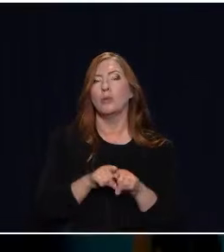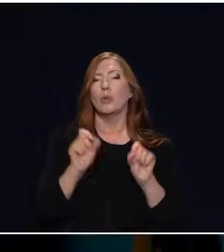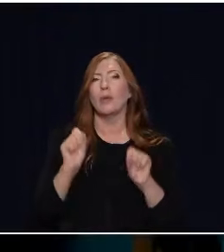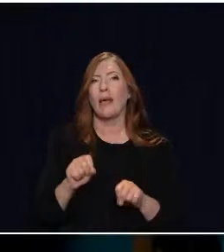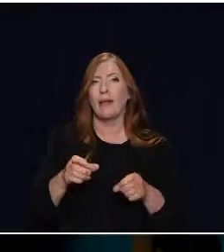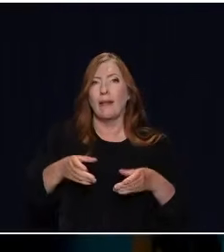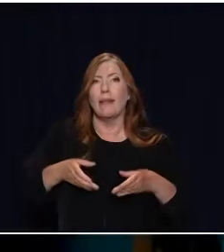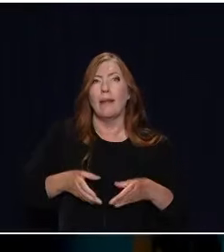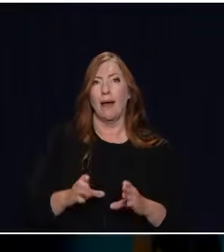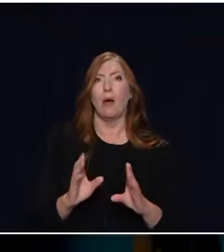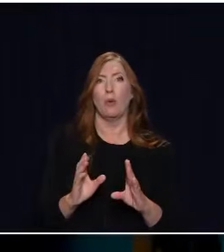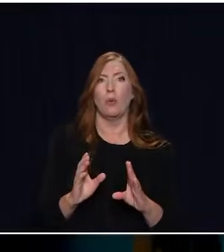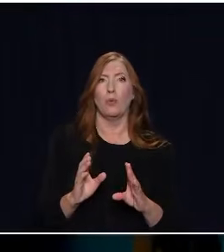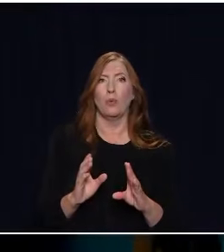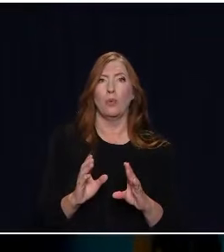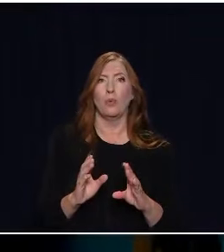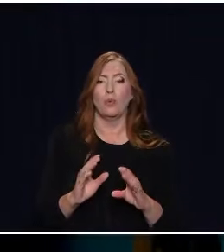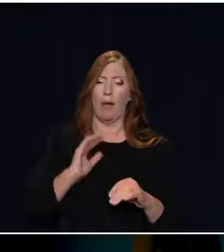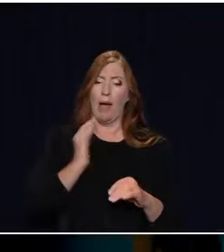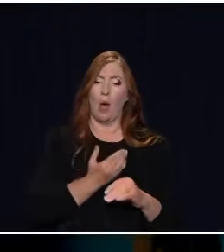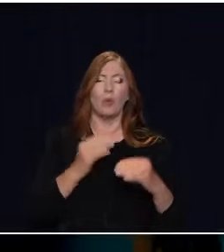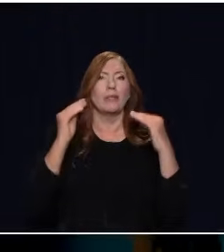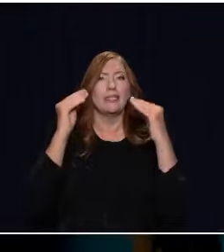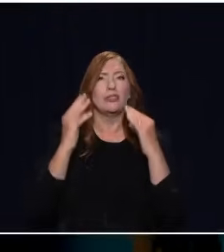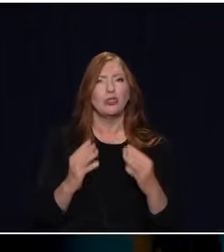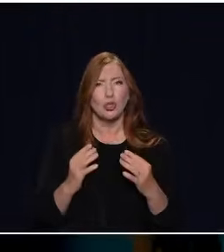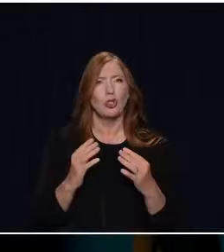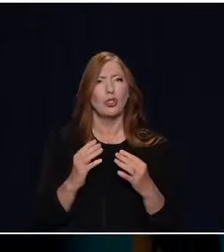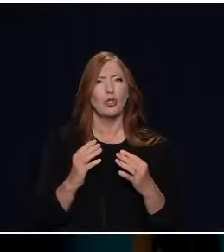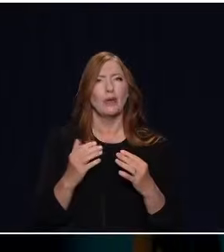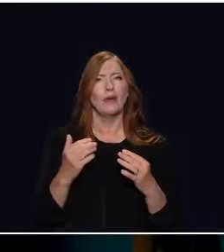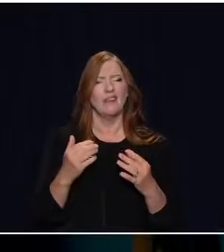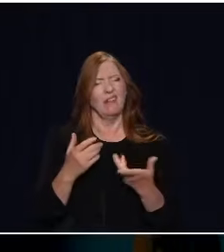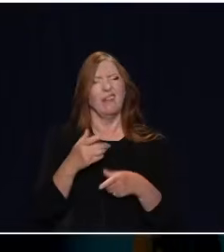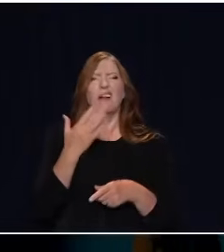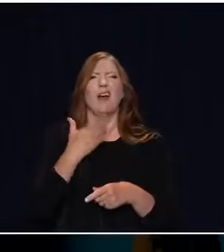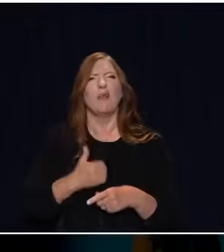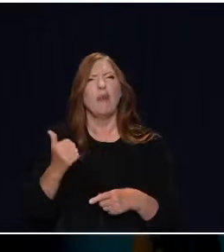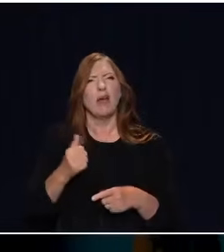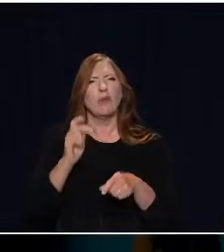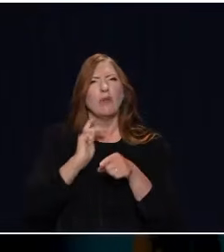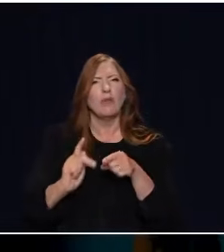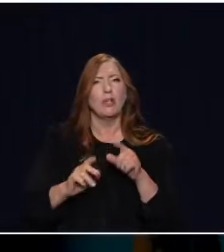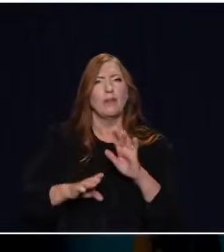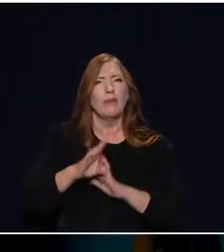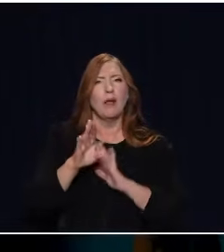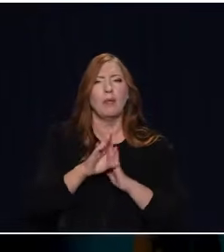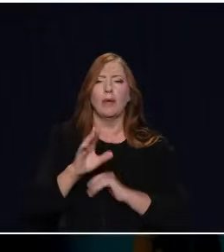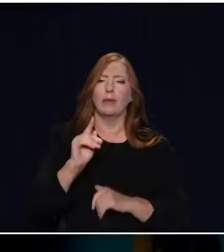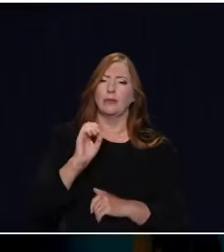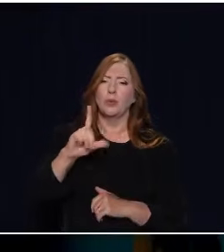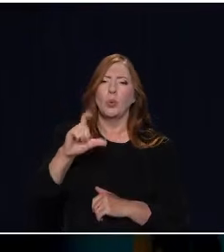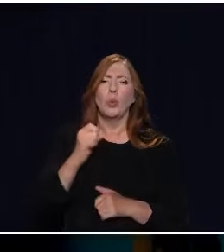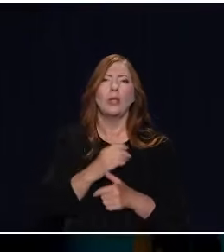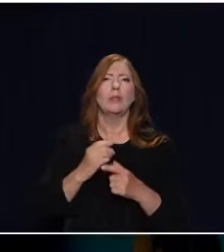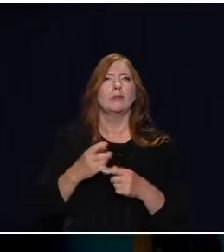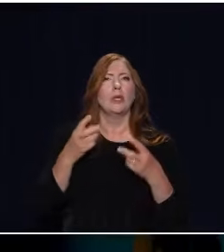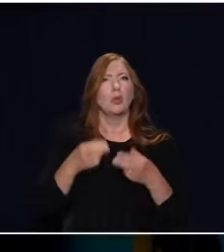THAT IS SOMETHING WE CAN DO HERE IN ARIZONA. ALSO WE CAN ALLOW OUR TEACHERS TO HAVE BETTER PROFESSIONAL